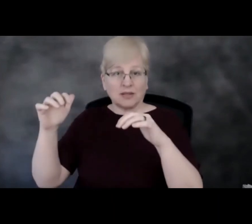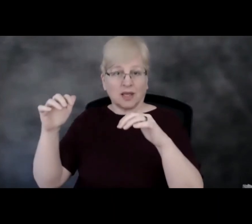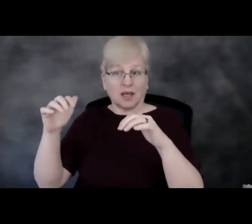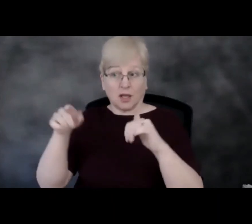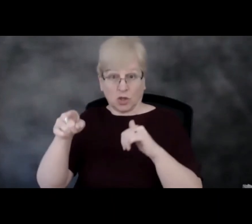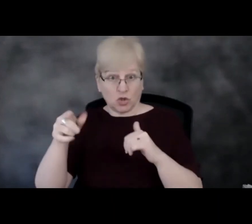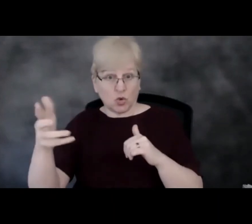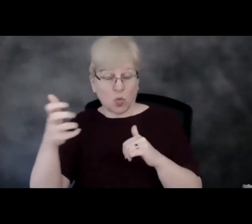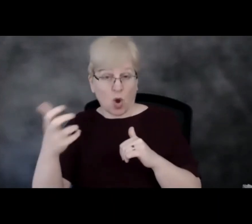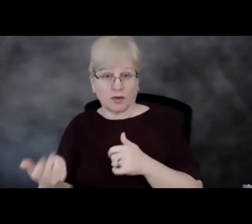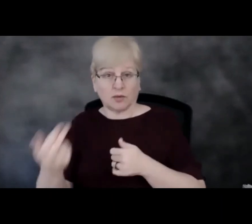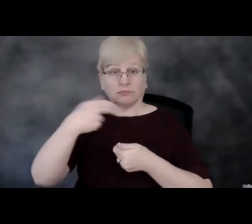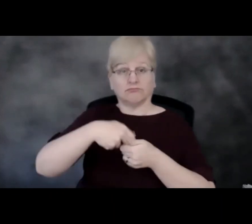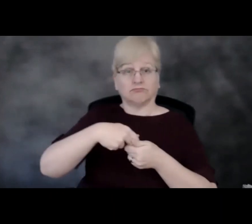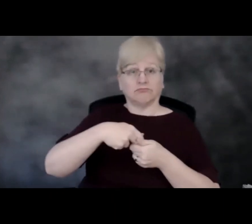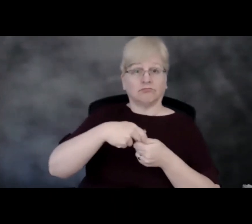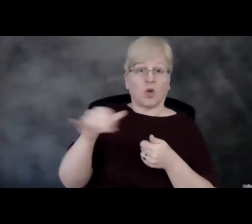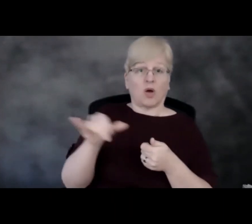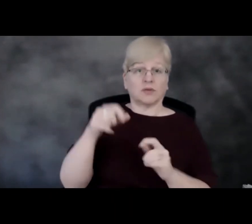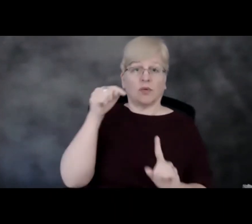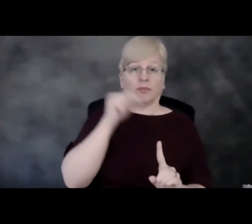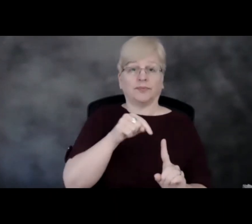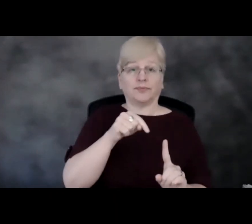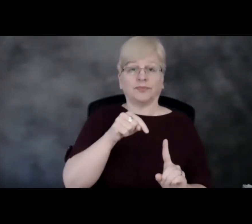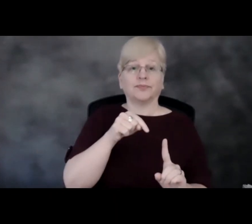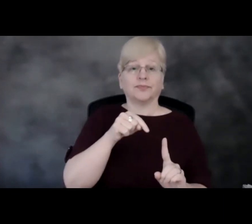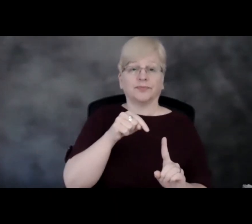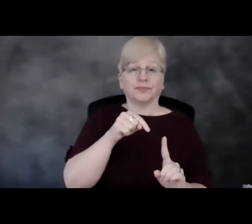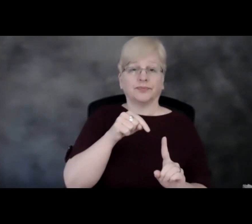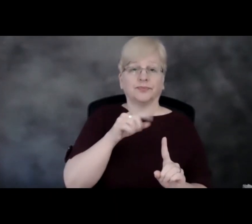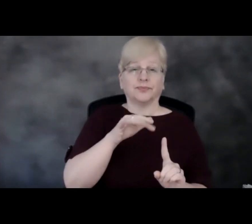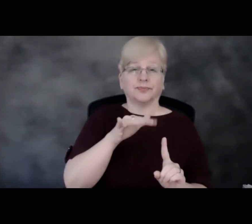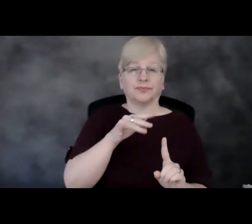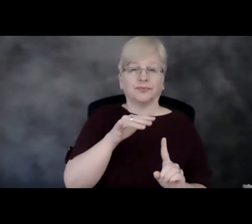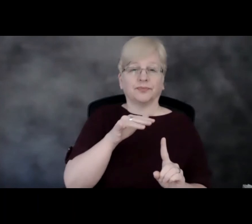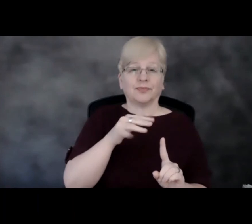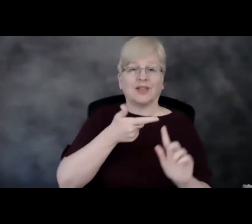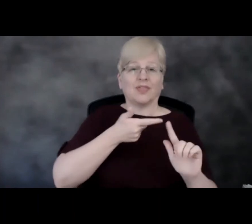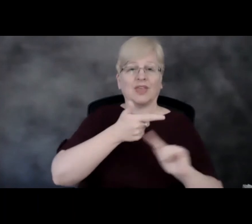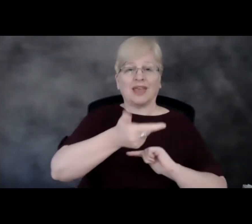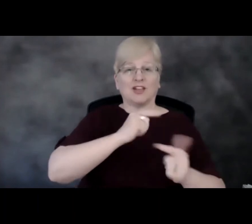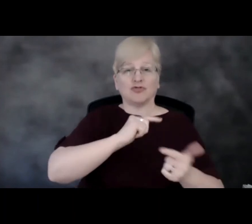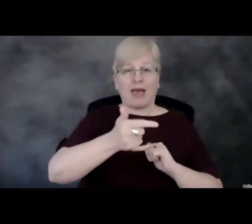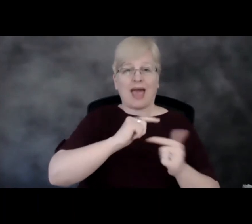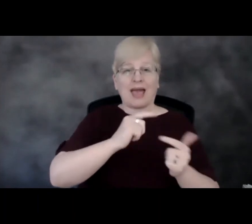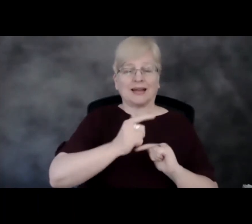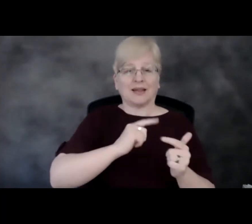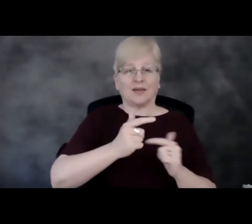in the 17:36:22 interactive presentation gallery,